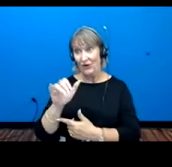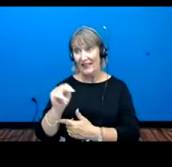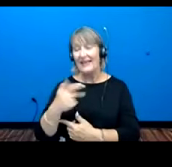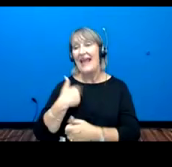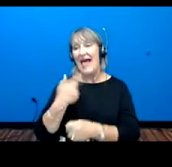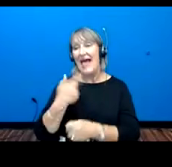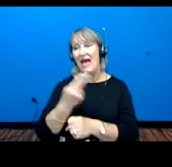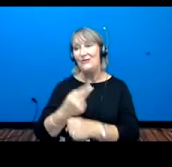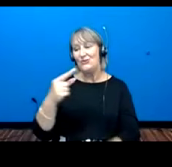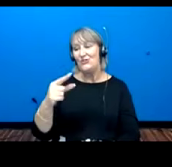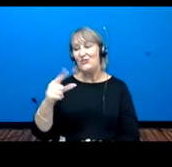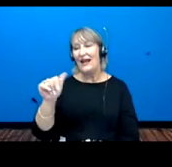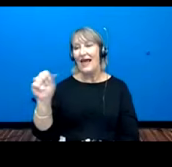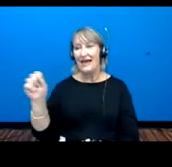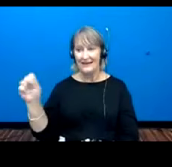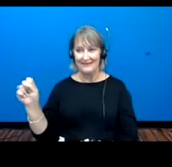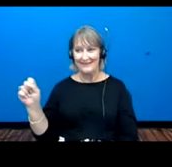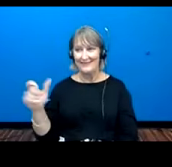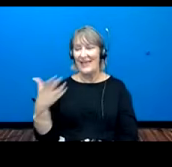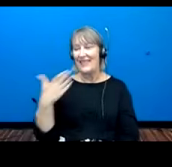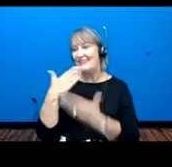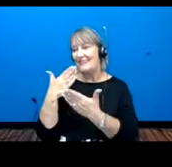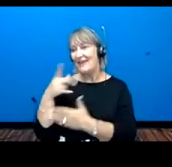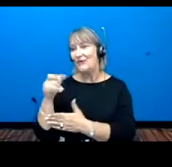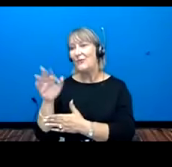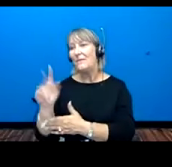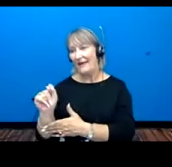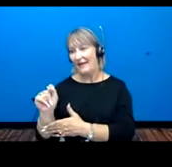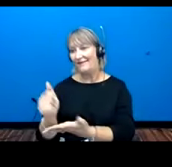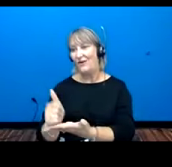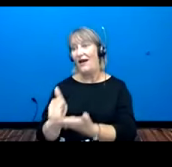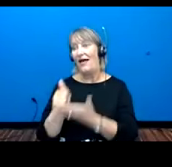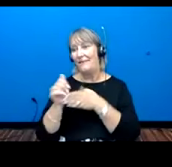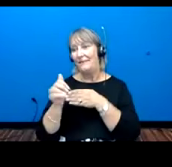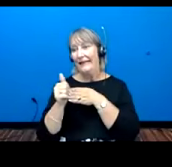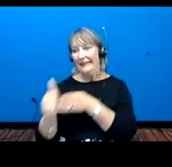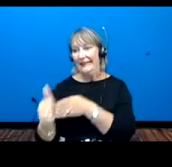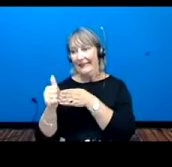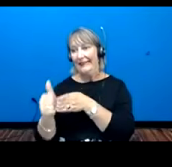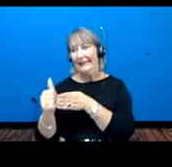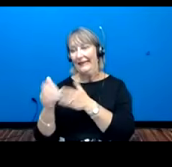Pat Herndon, thank you so much for your leadership. And then also the whole network,